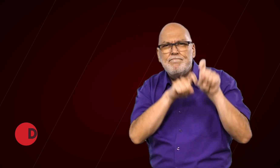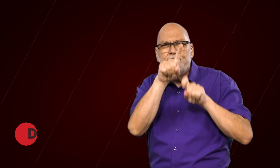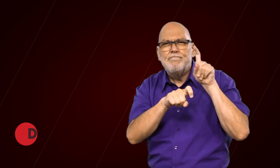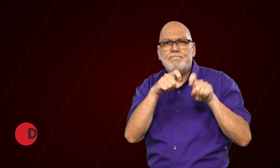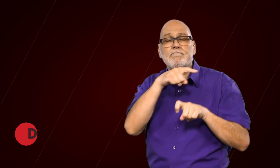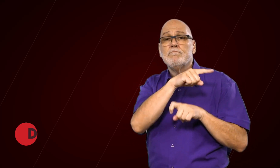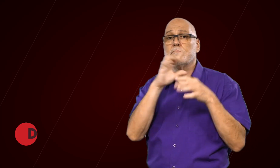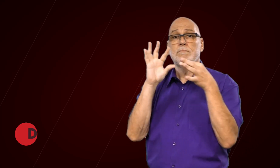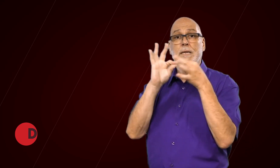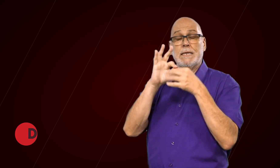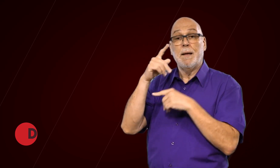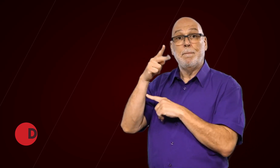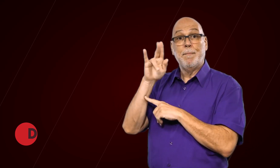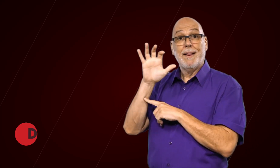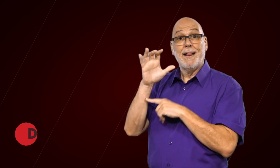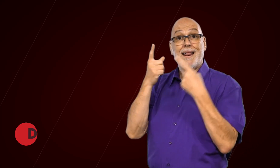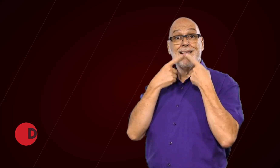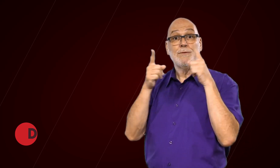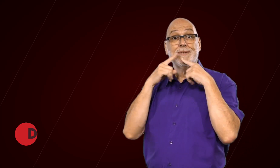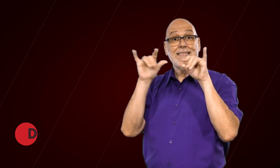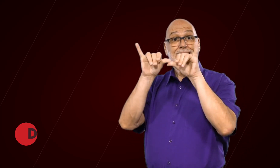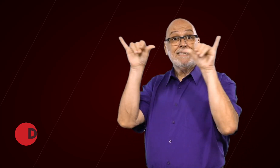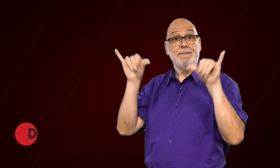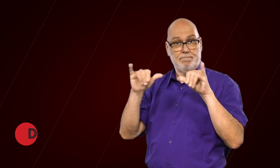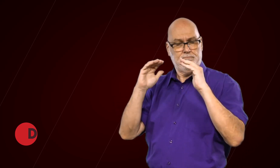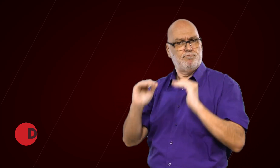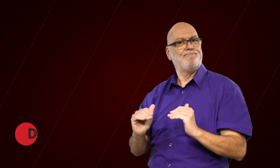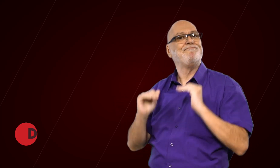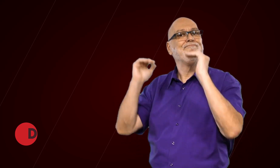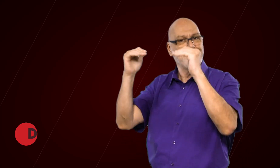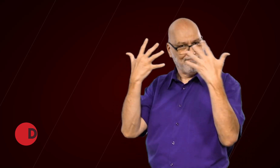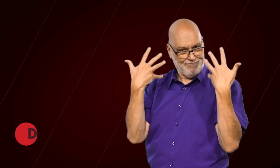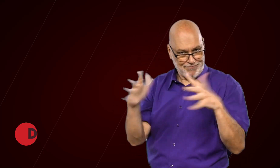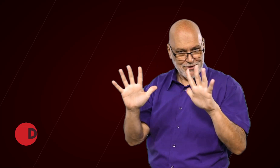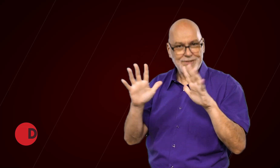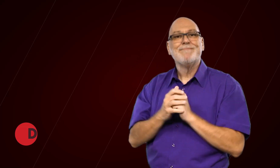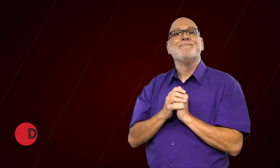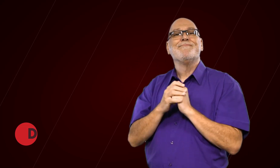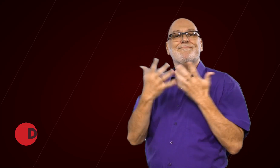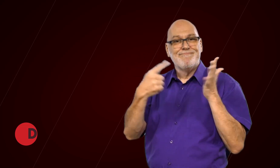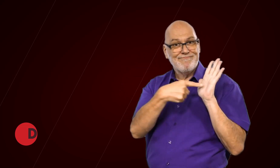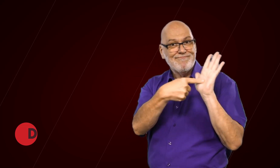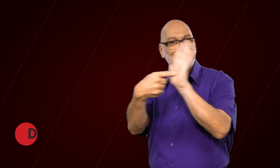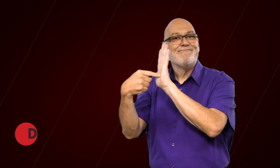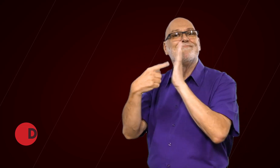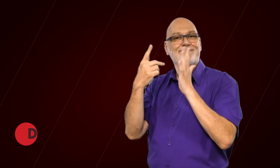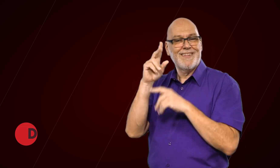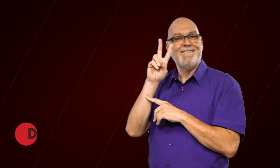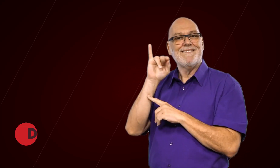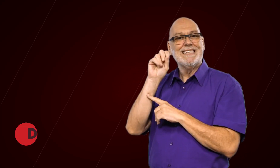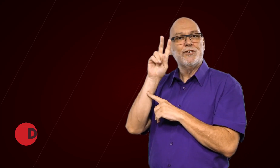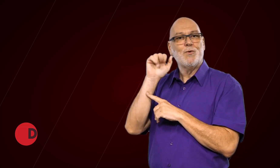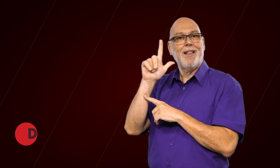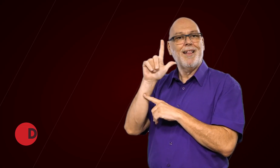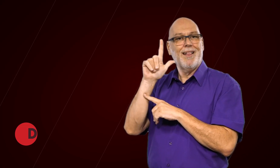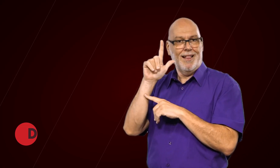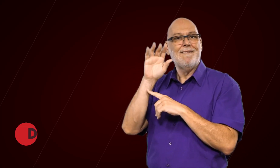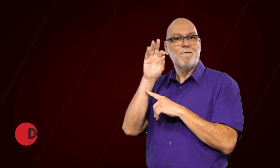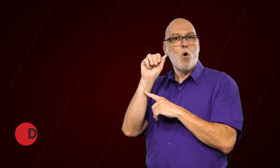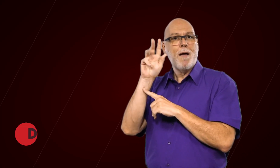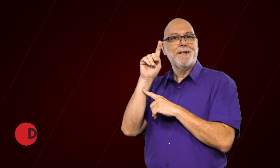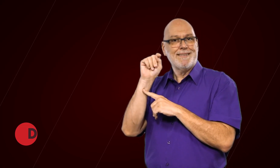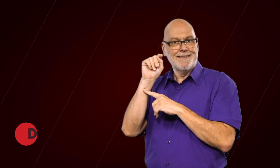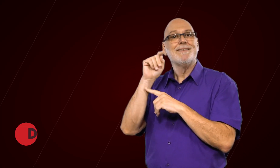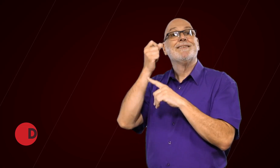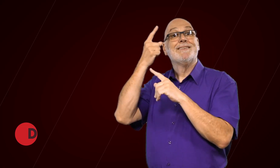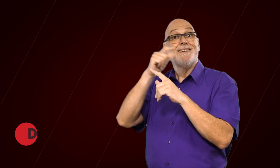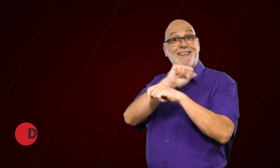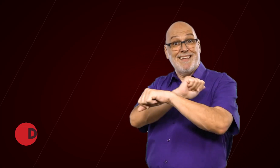she said the public announcement system upgrades showing visual format was